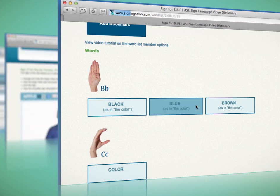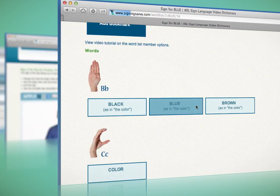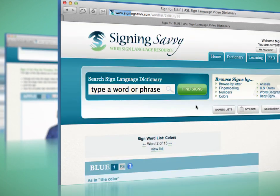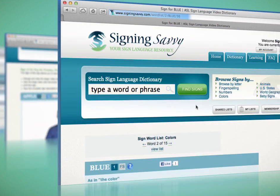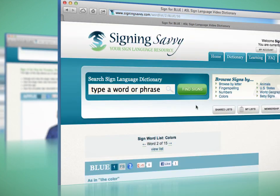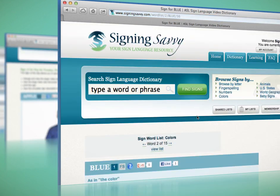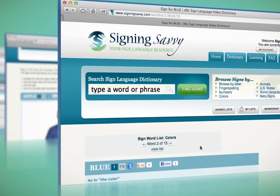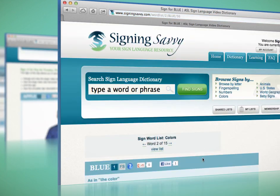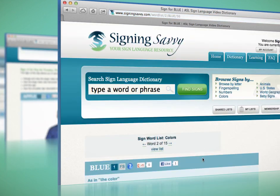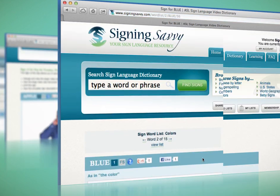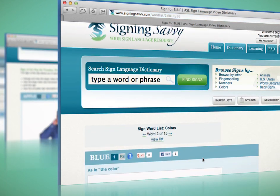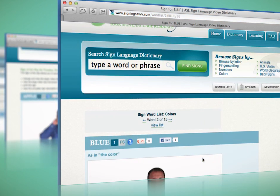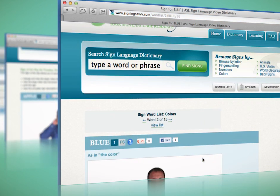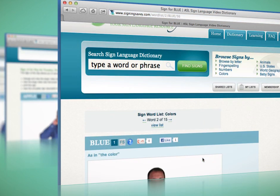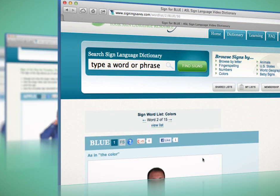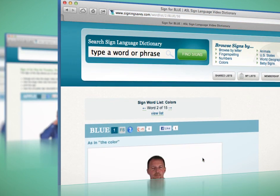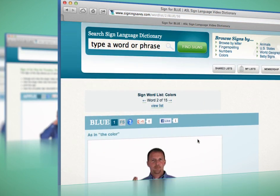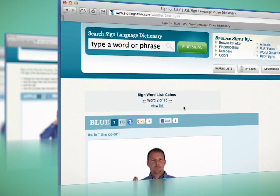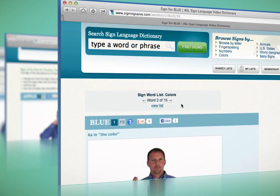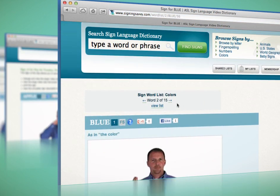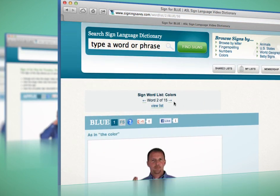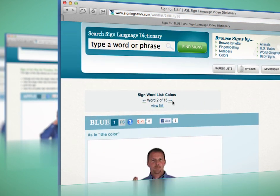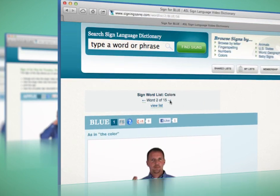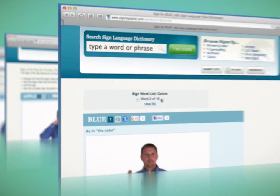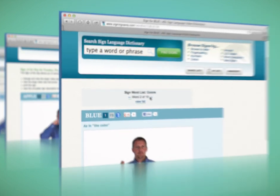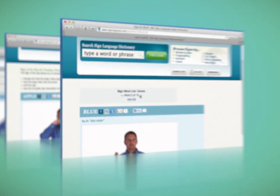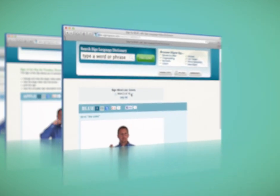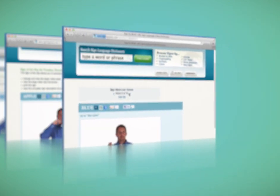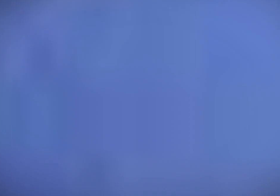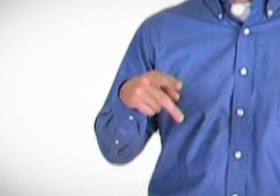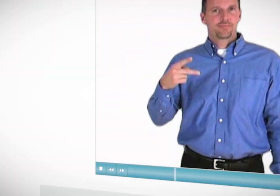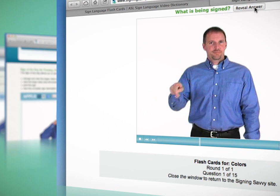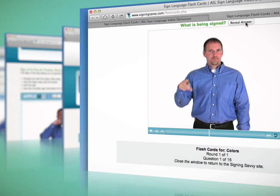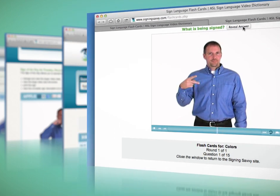It is so much more than just a book that you just open and look at a sign and go, "I think it is like this."